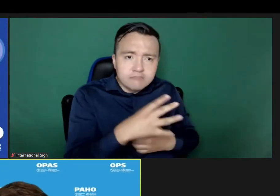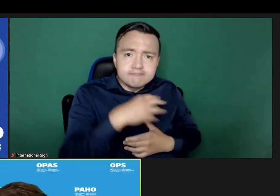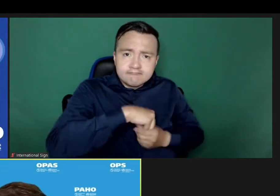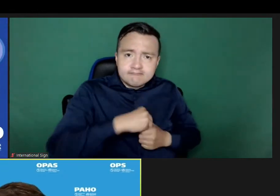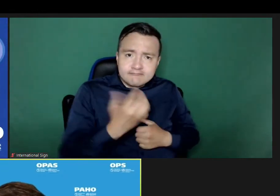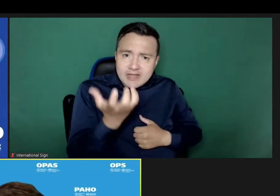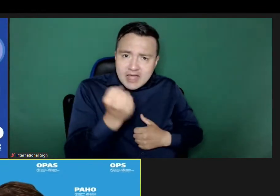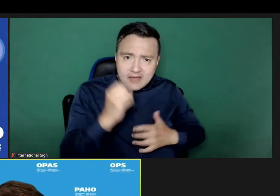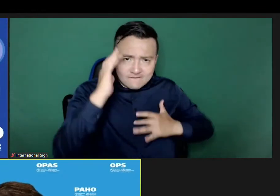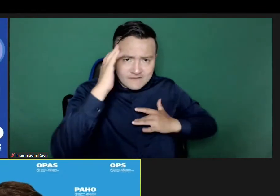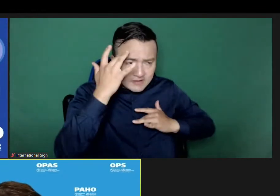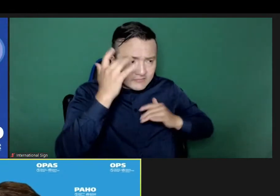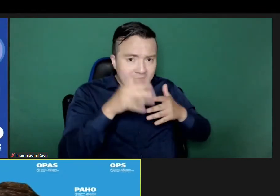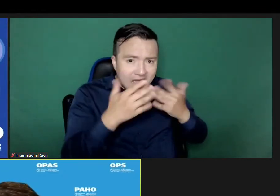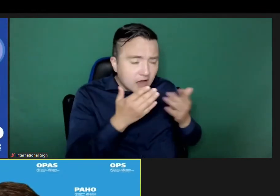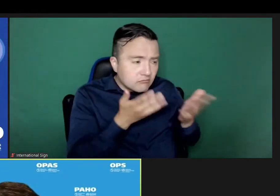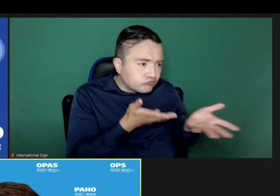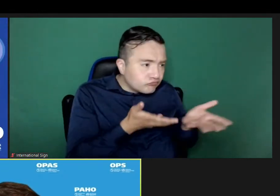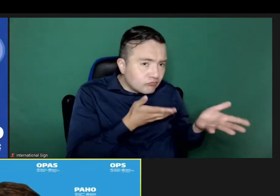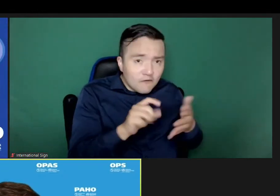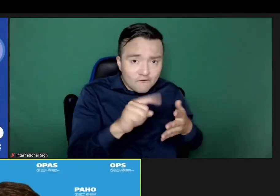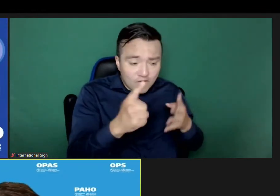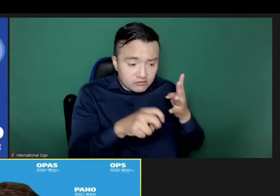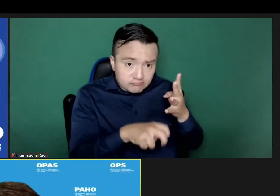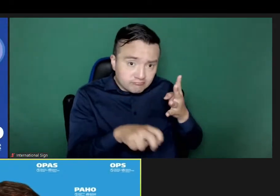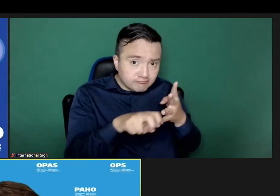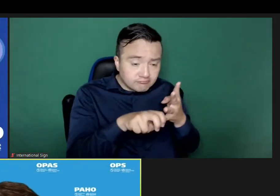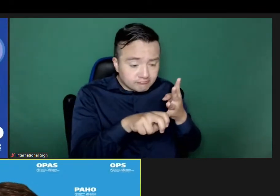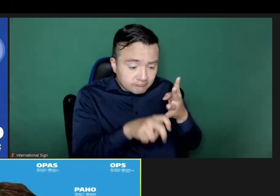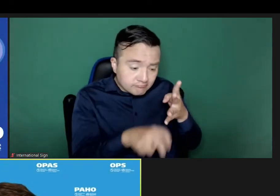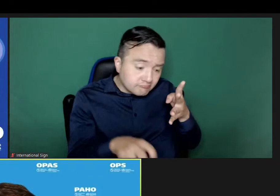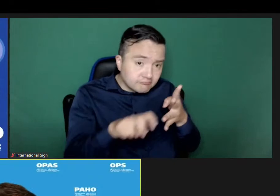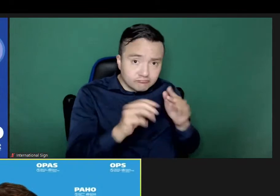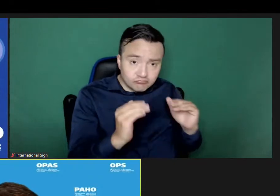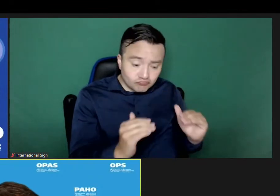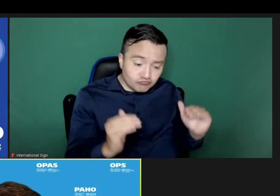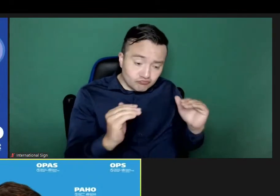Addressing the differentiated needs of populations in NCDs and beyond.